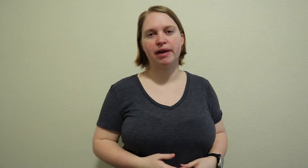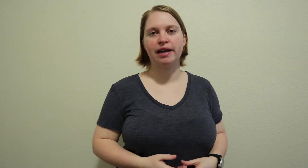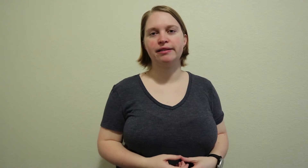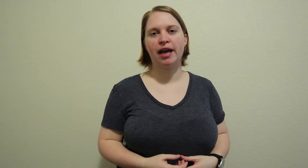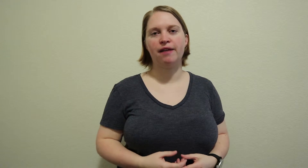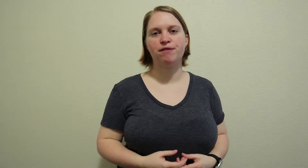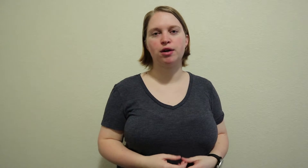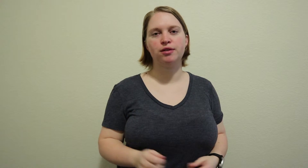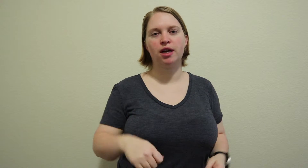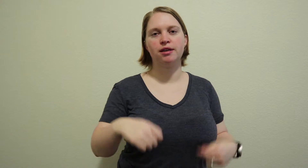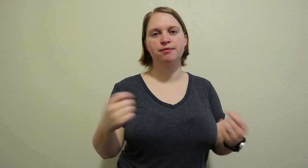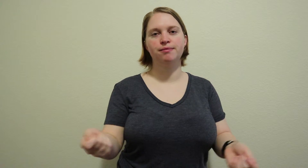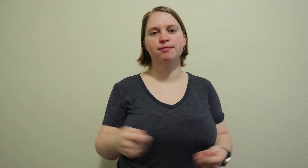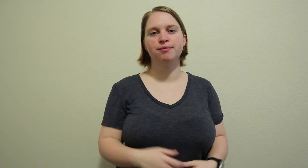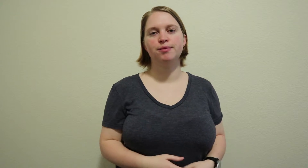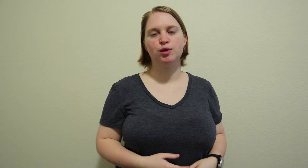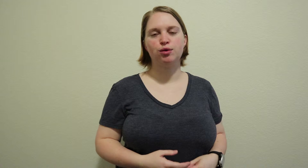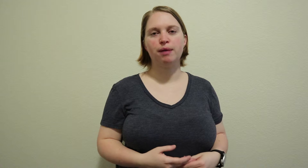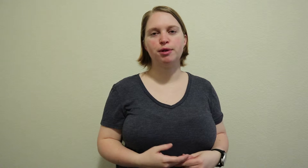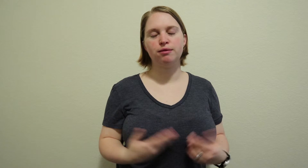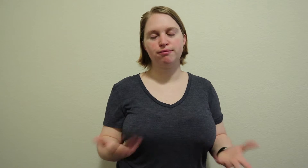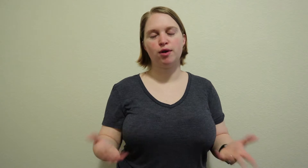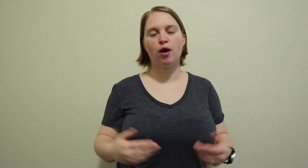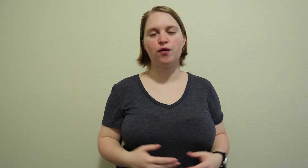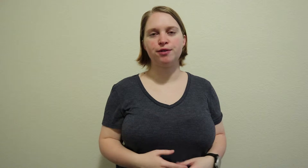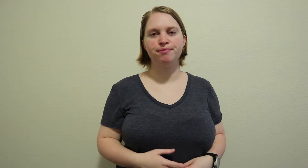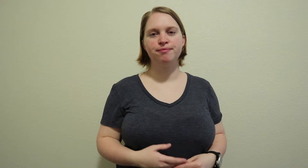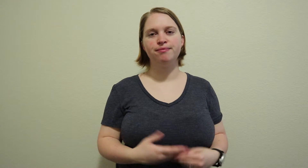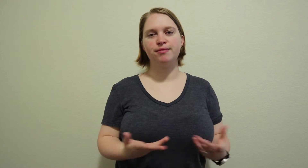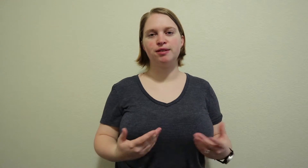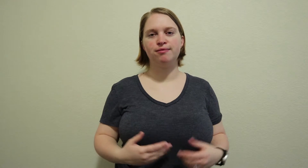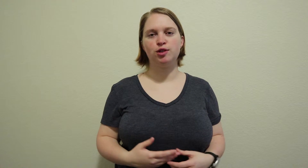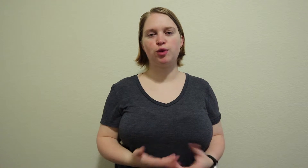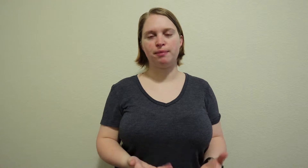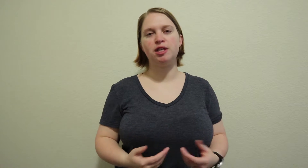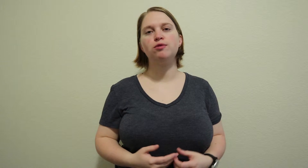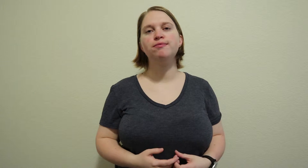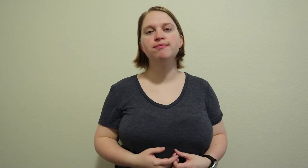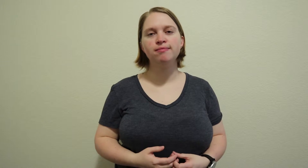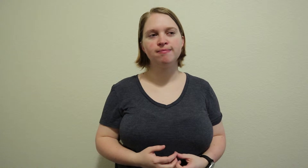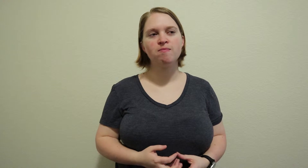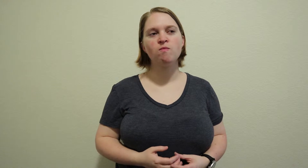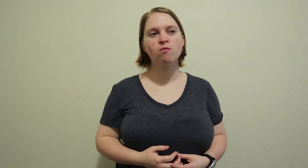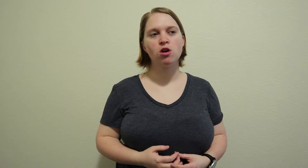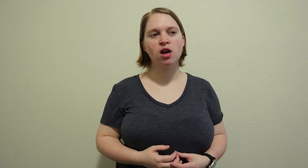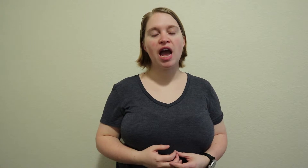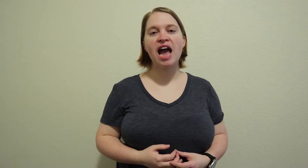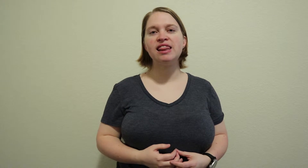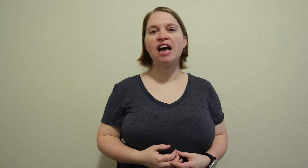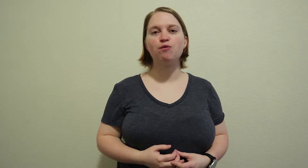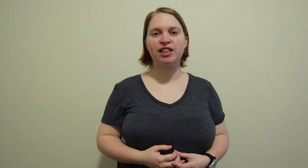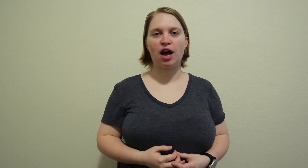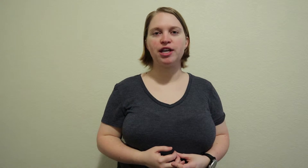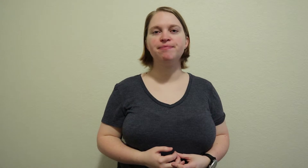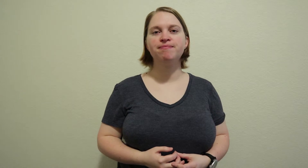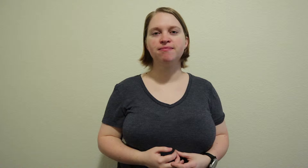headphone and draped it over the treadmill and left without it